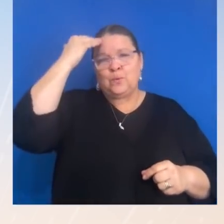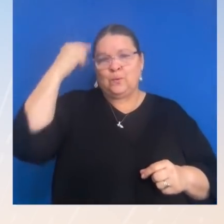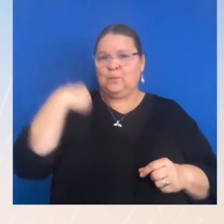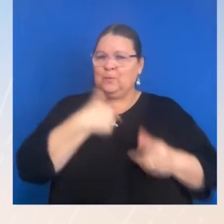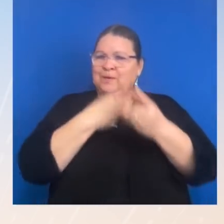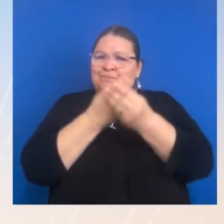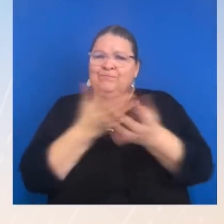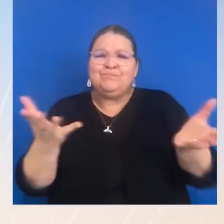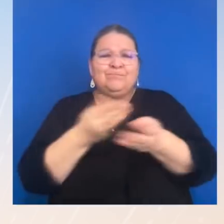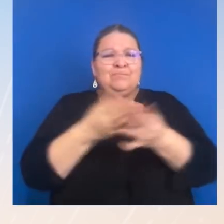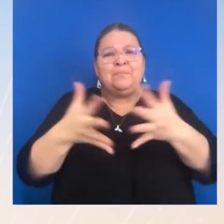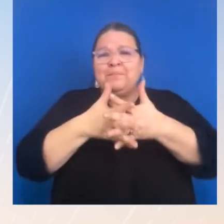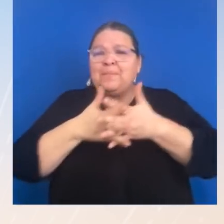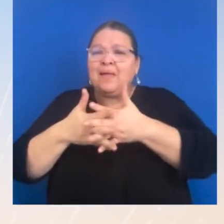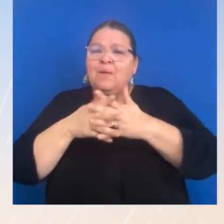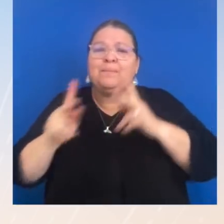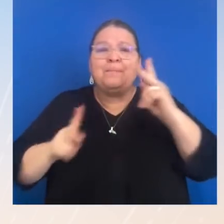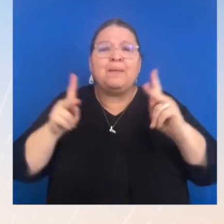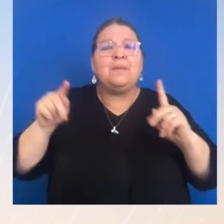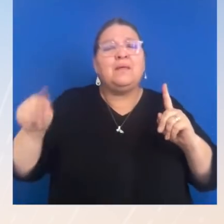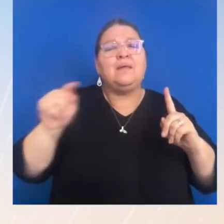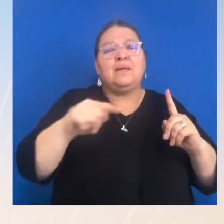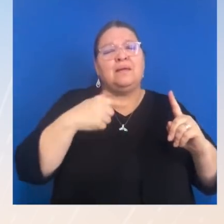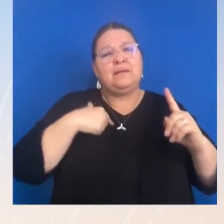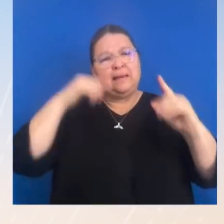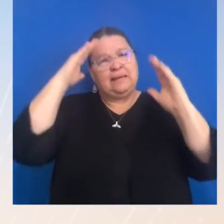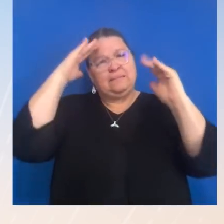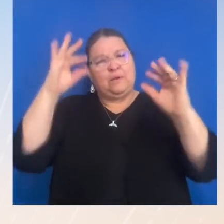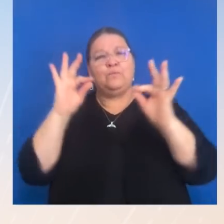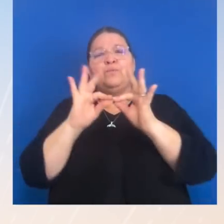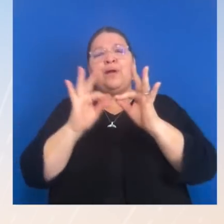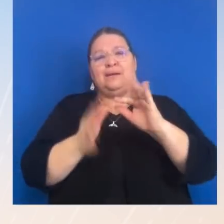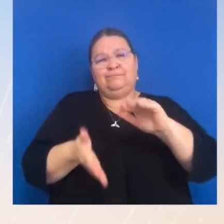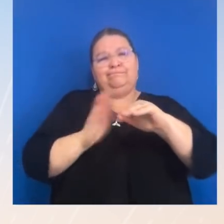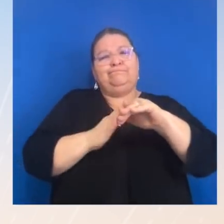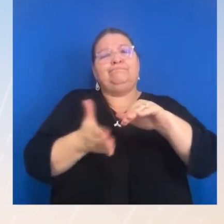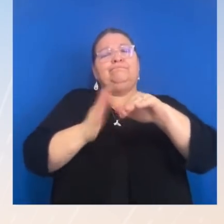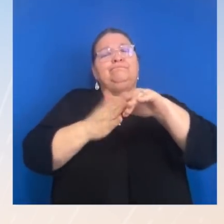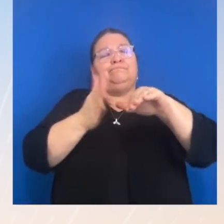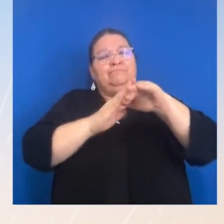We also believe it will be temporary and not long lasting. And what our focus is on now